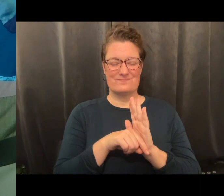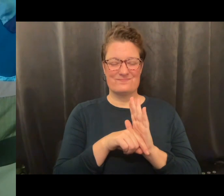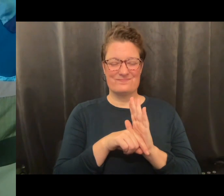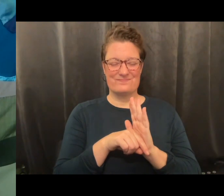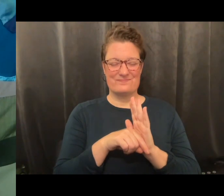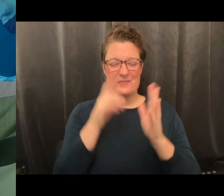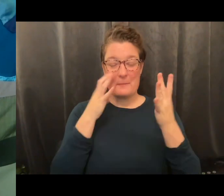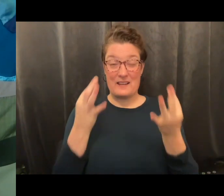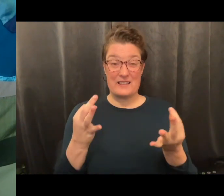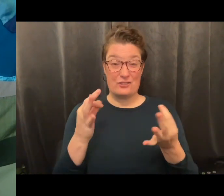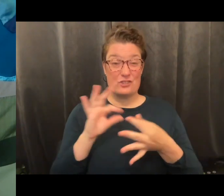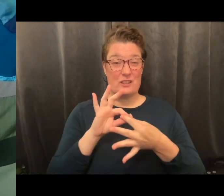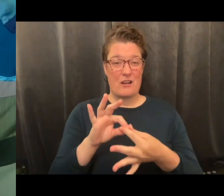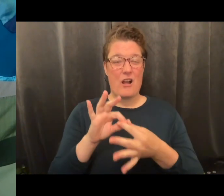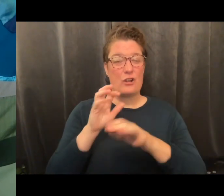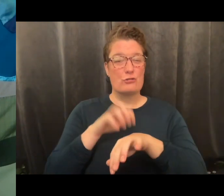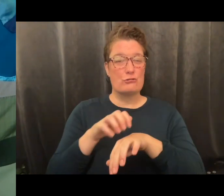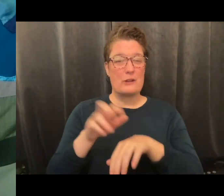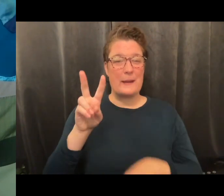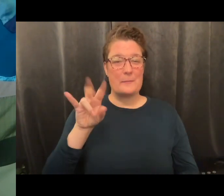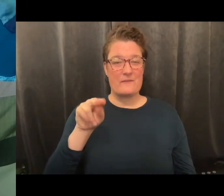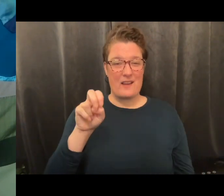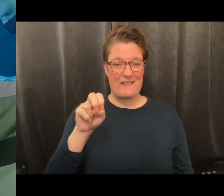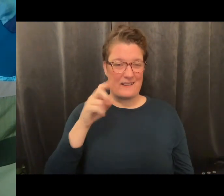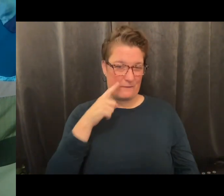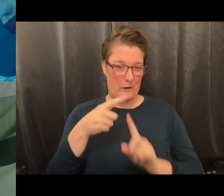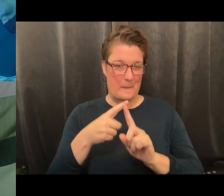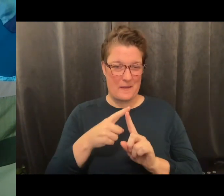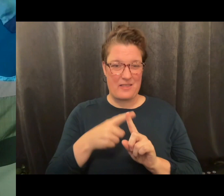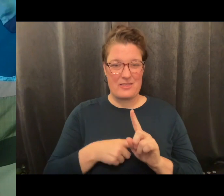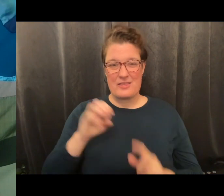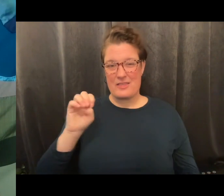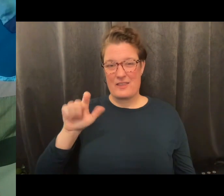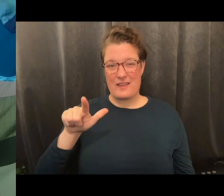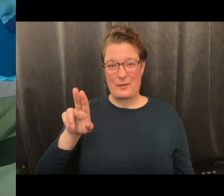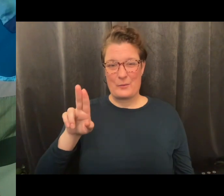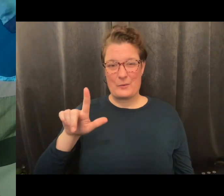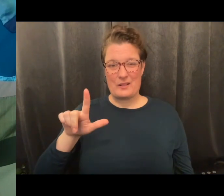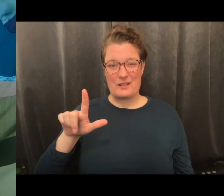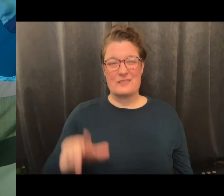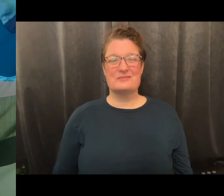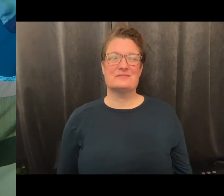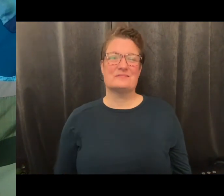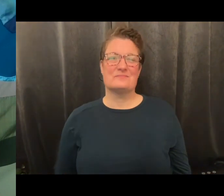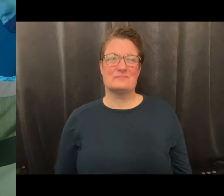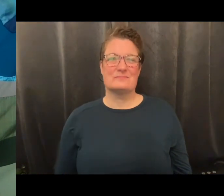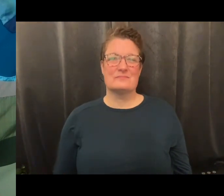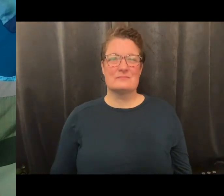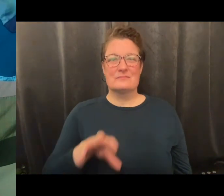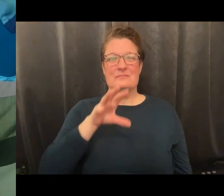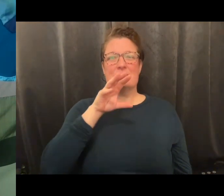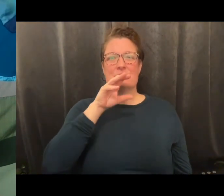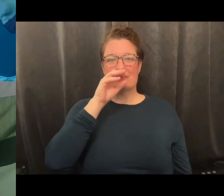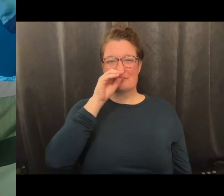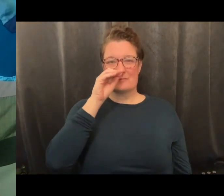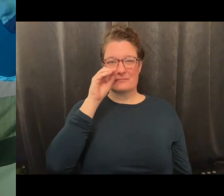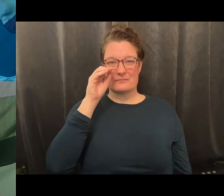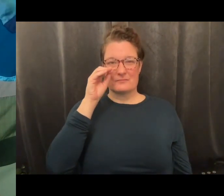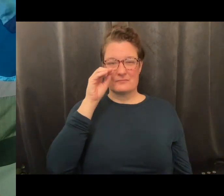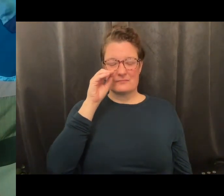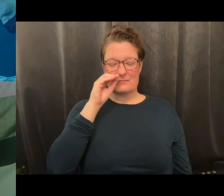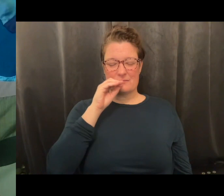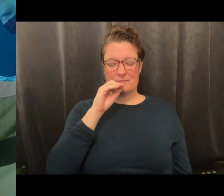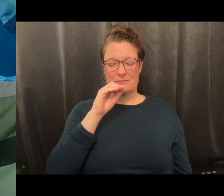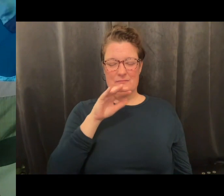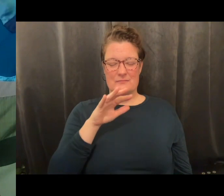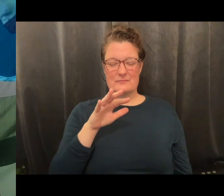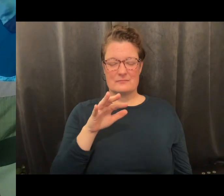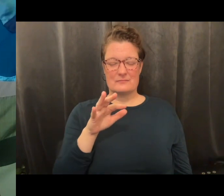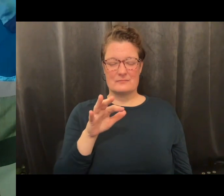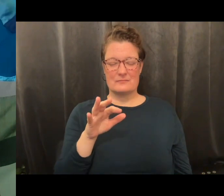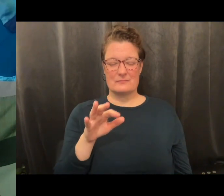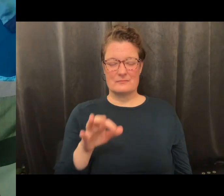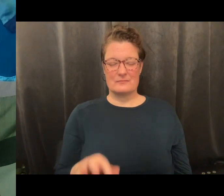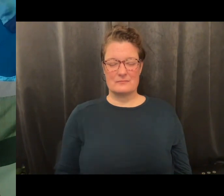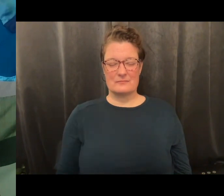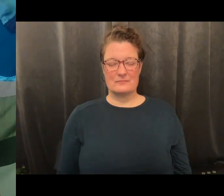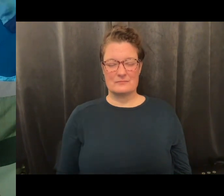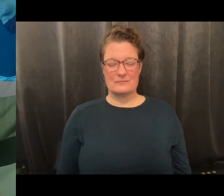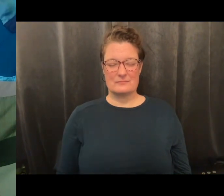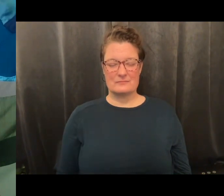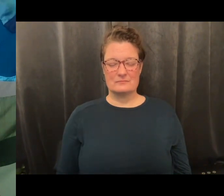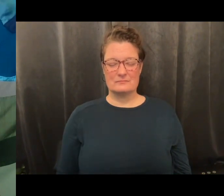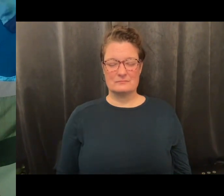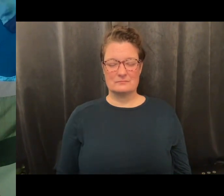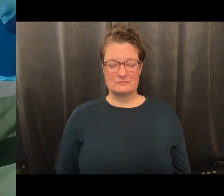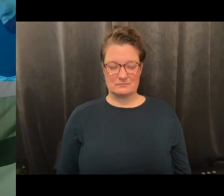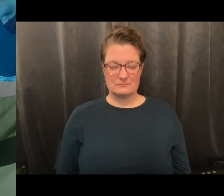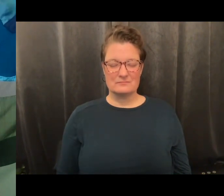Let's take some breaths in and out and bring to mind the tang of grape